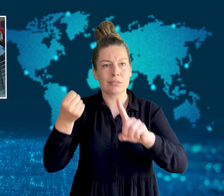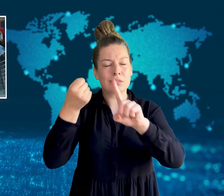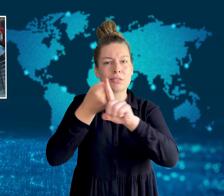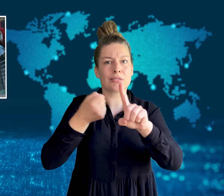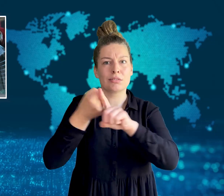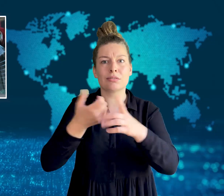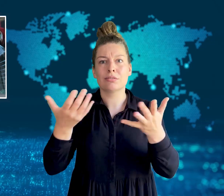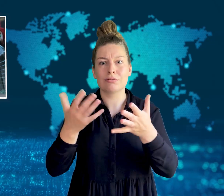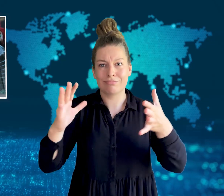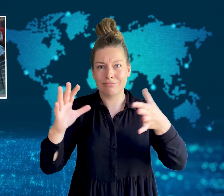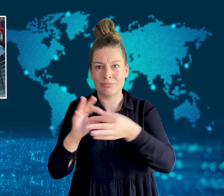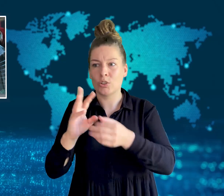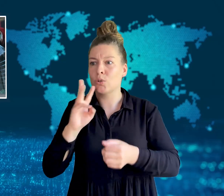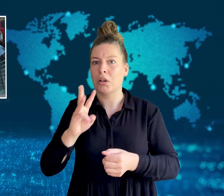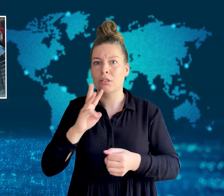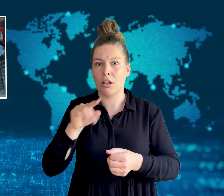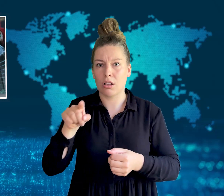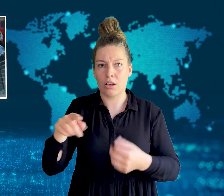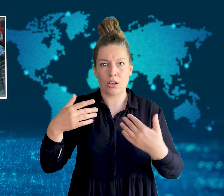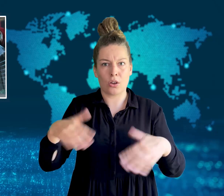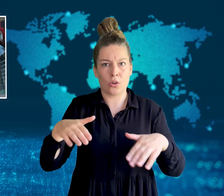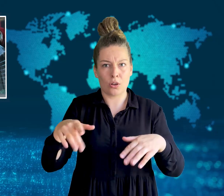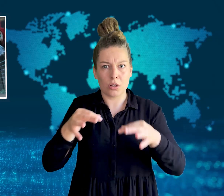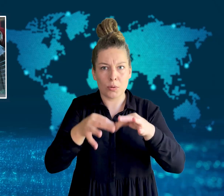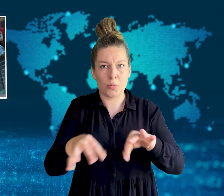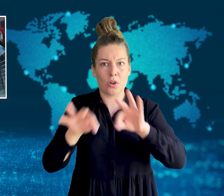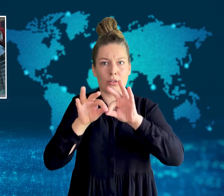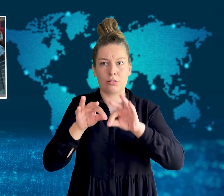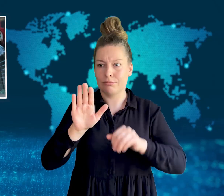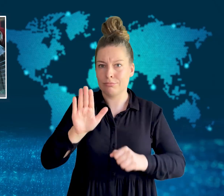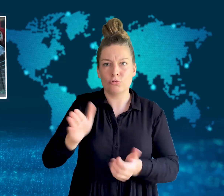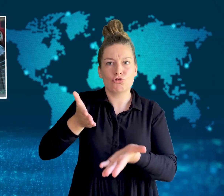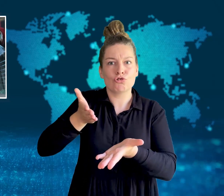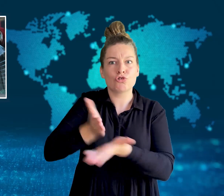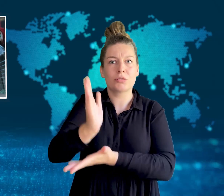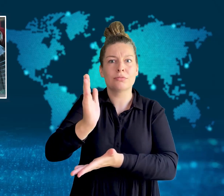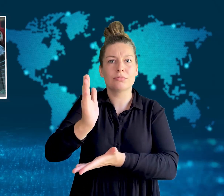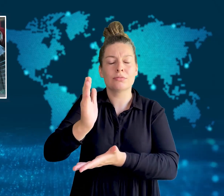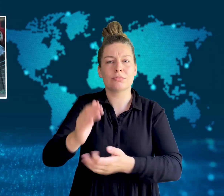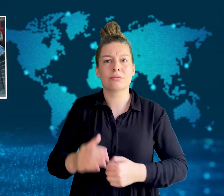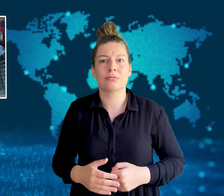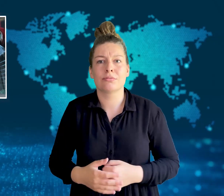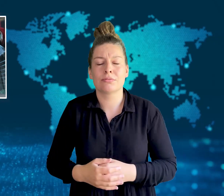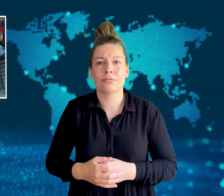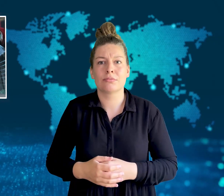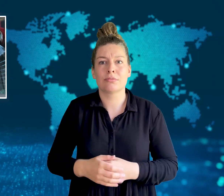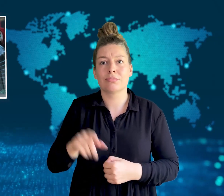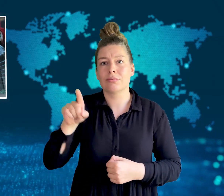water "a fundamental right."